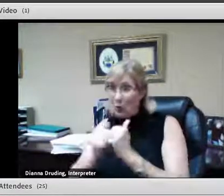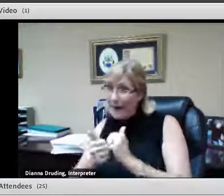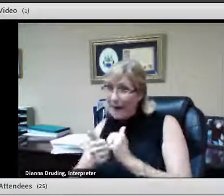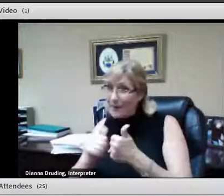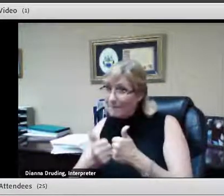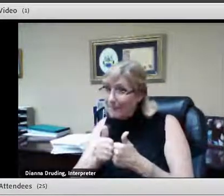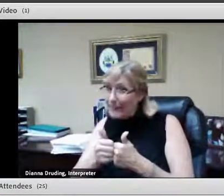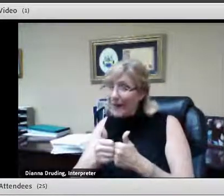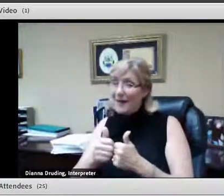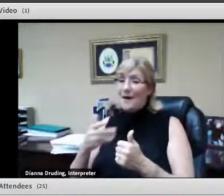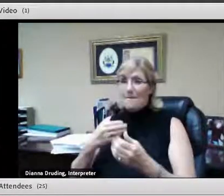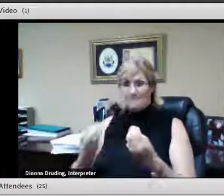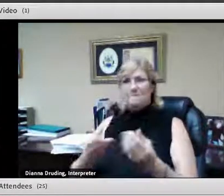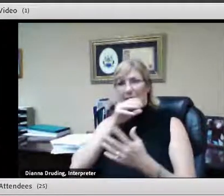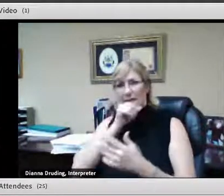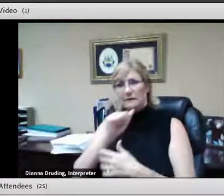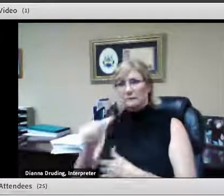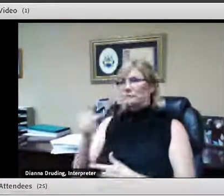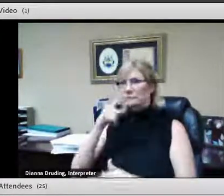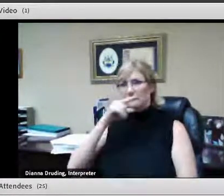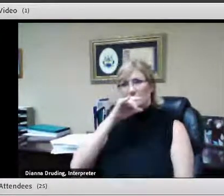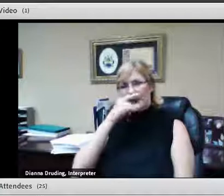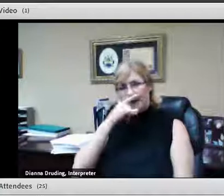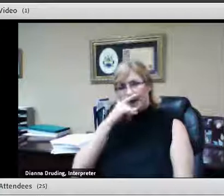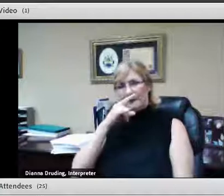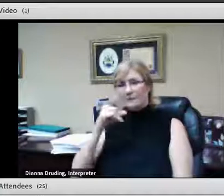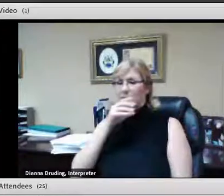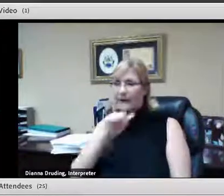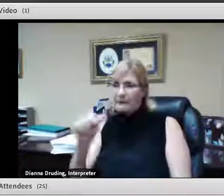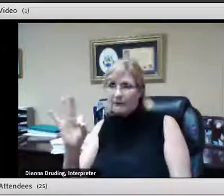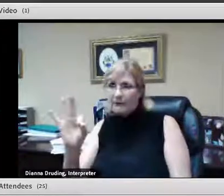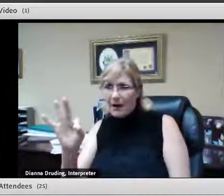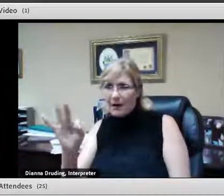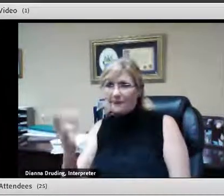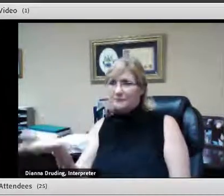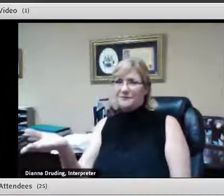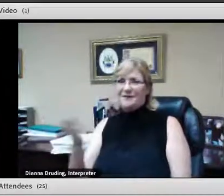I've learned many, many things from 9-year-olds on YouTube.